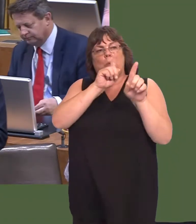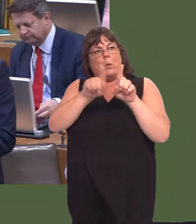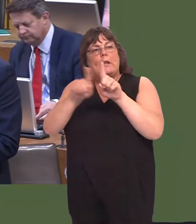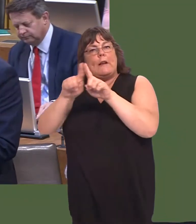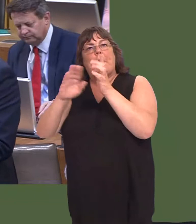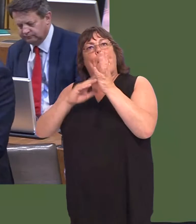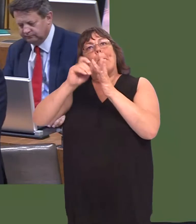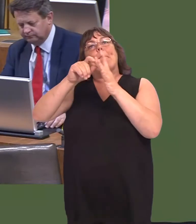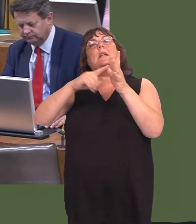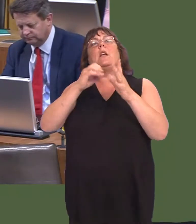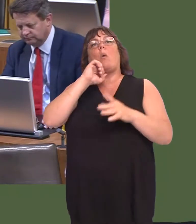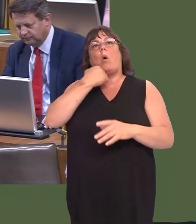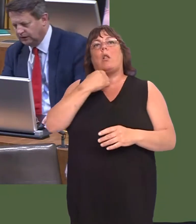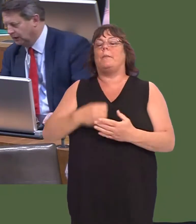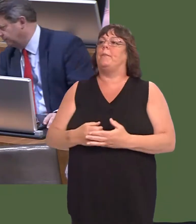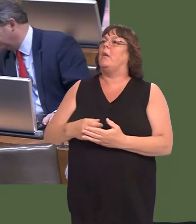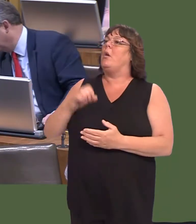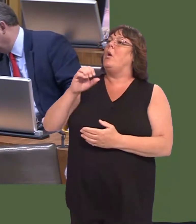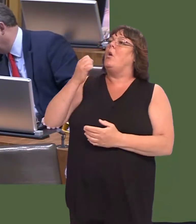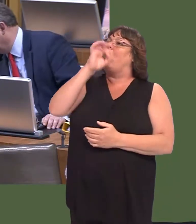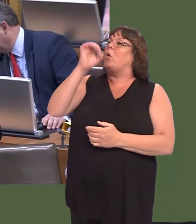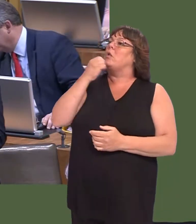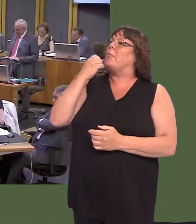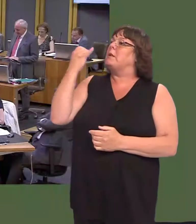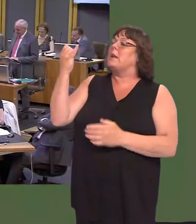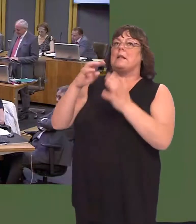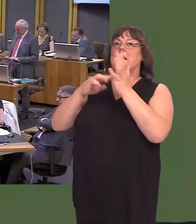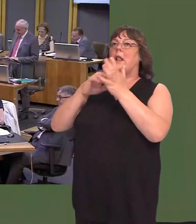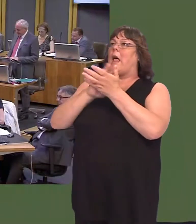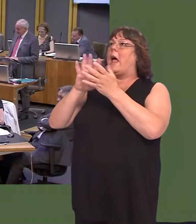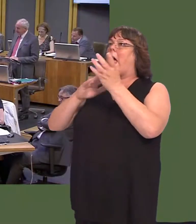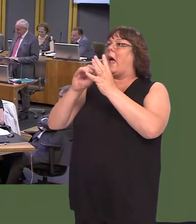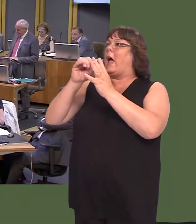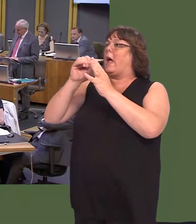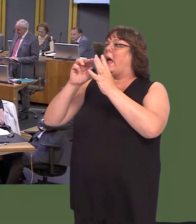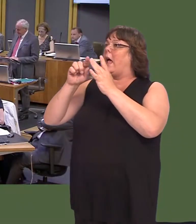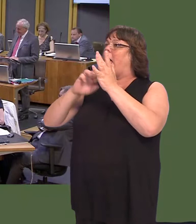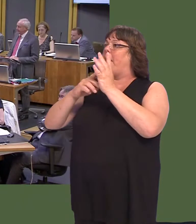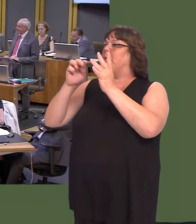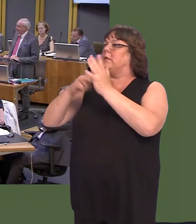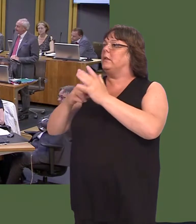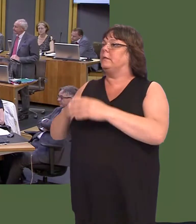Neil Hamilton: 6. Will the First Minister make a statement on oncology provision in Mid and West Wales?